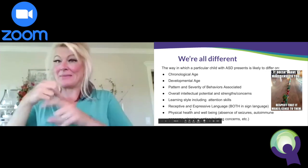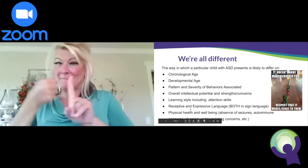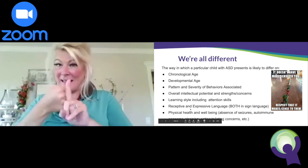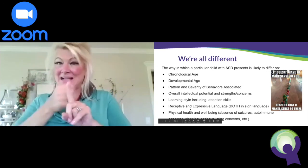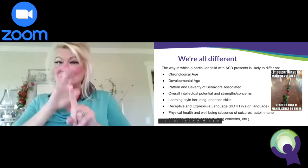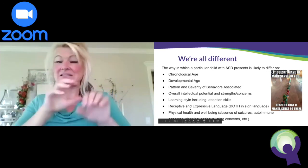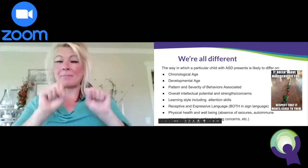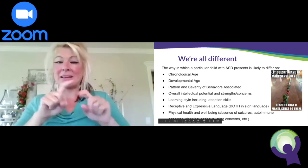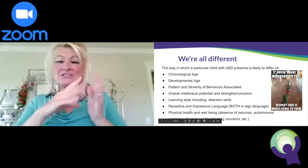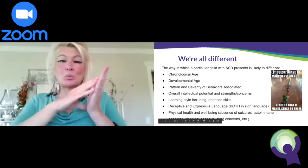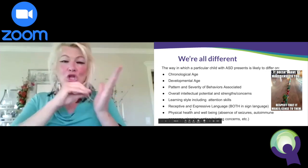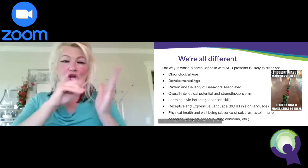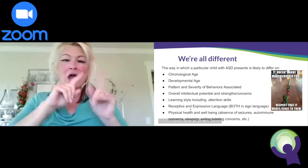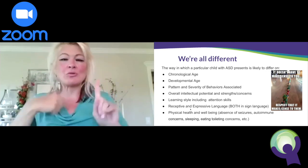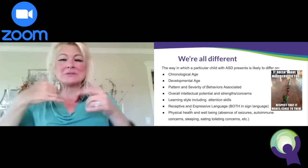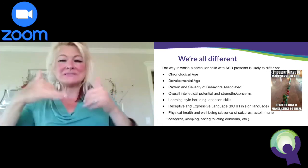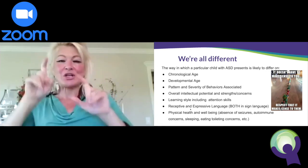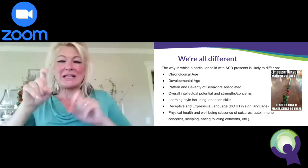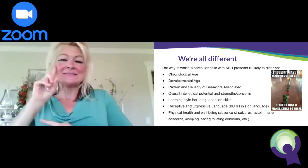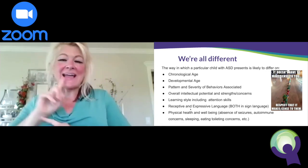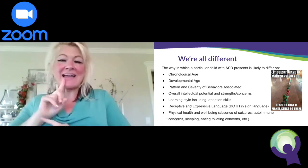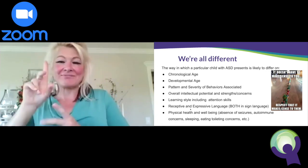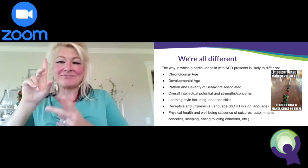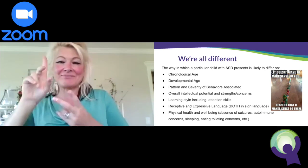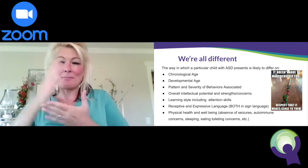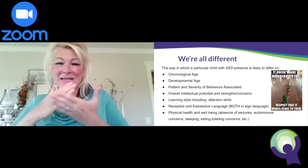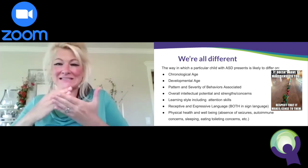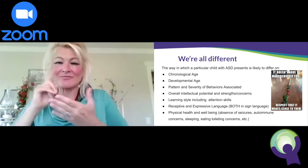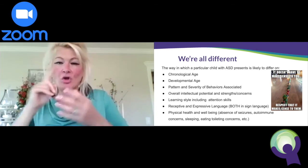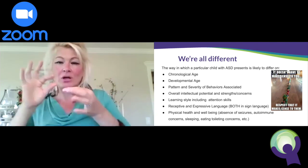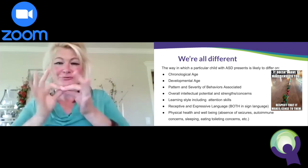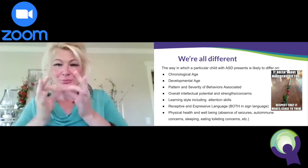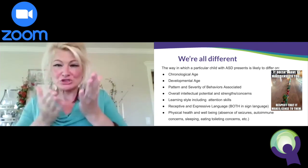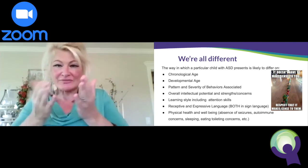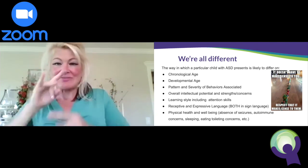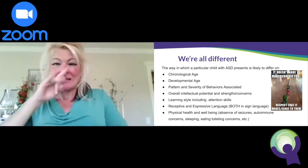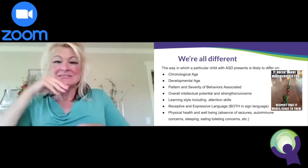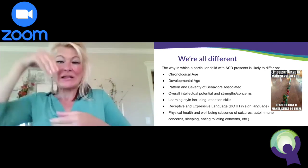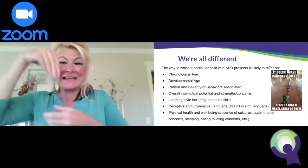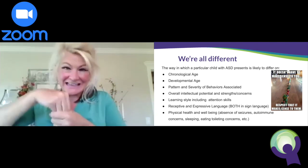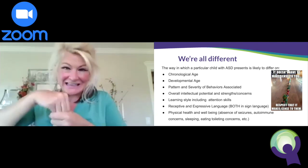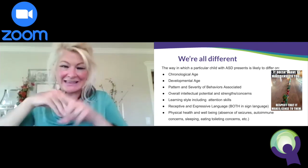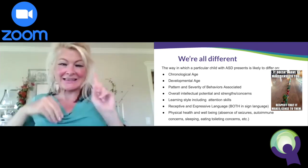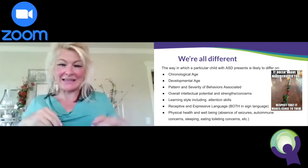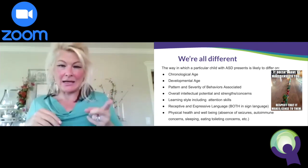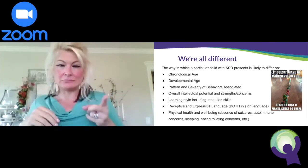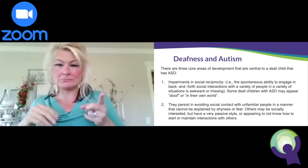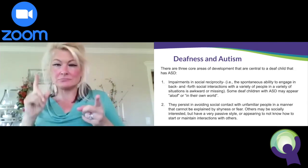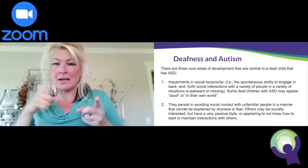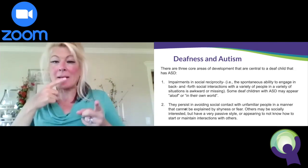kids, deafness and kids who have autism as well and so deaf really...providing interpreting services